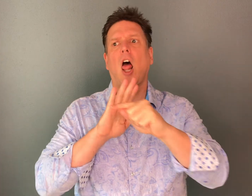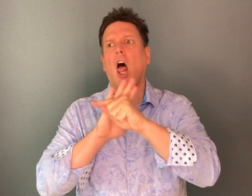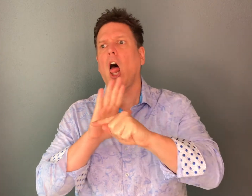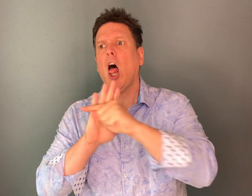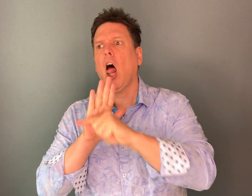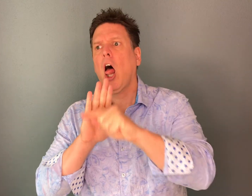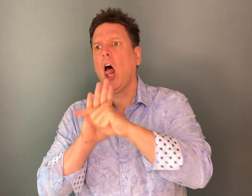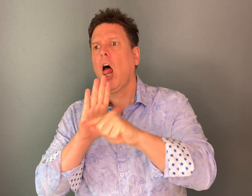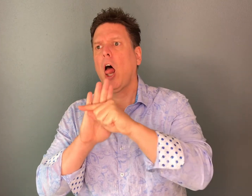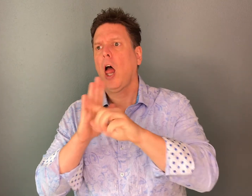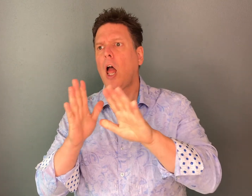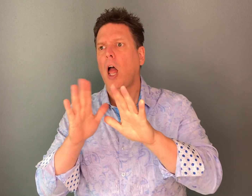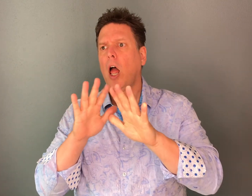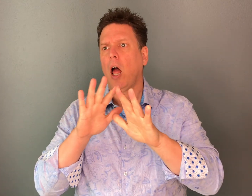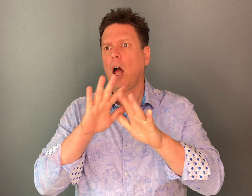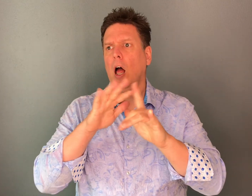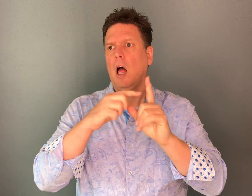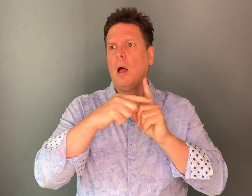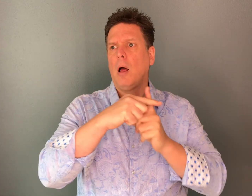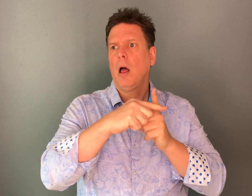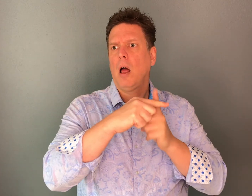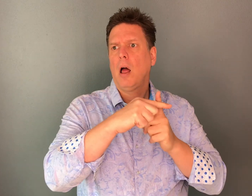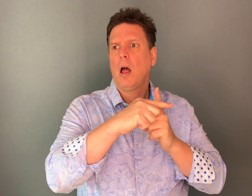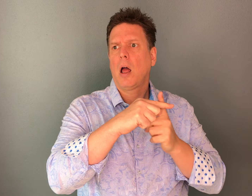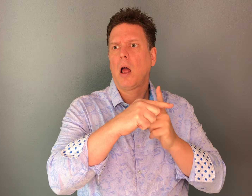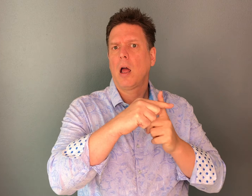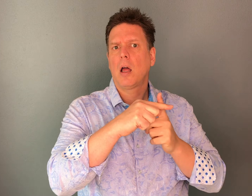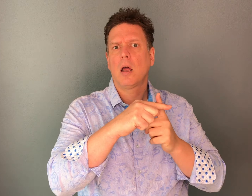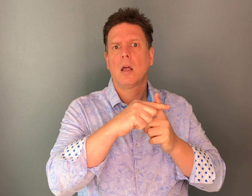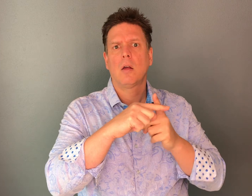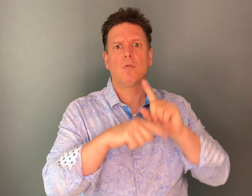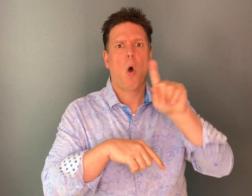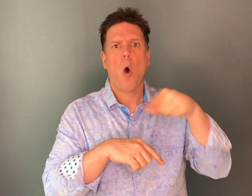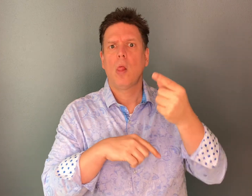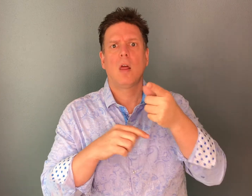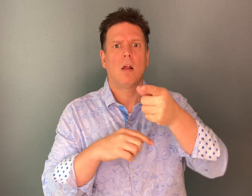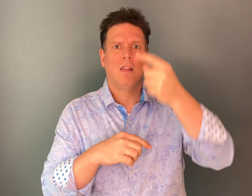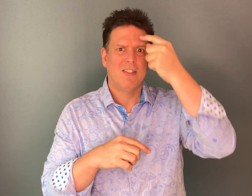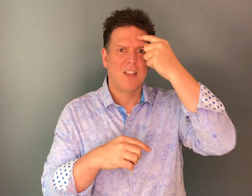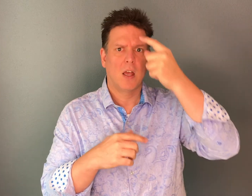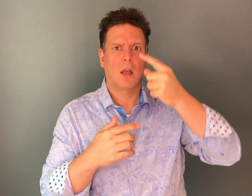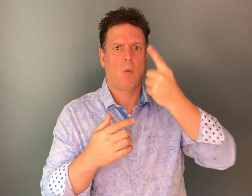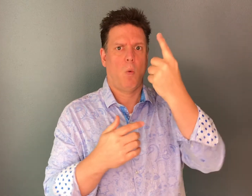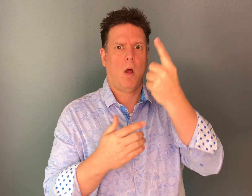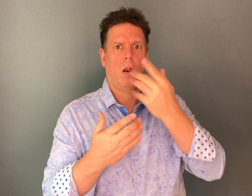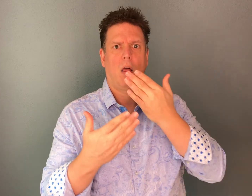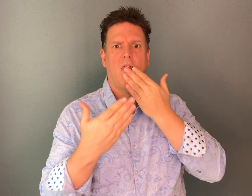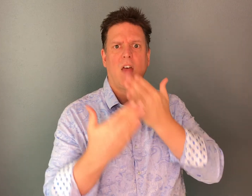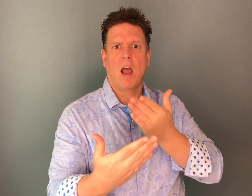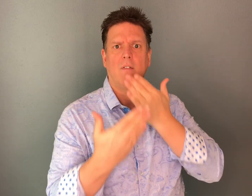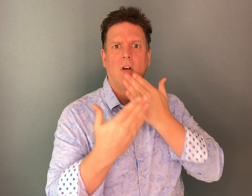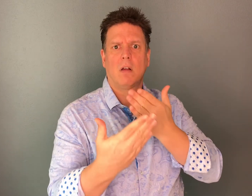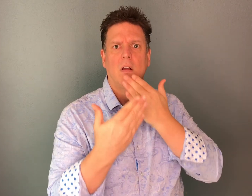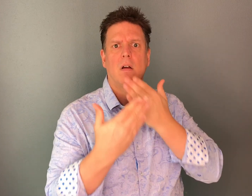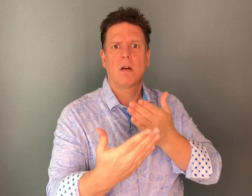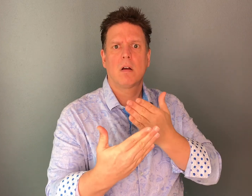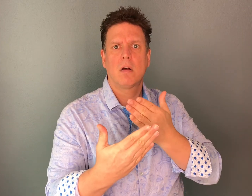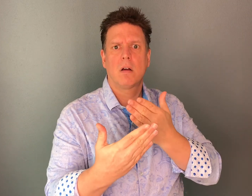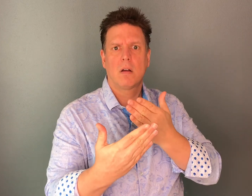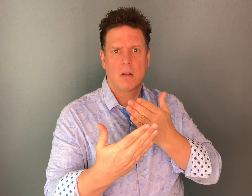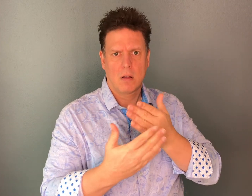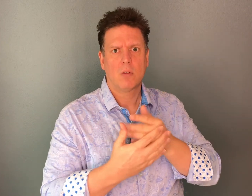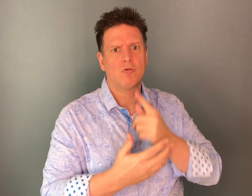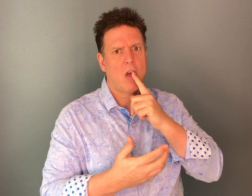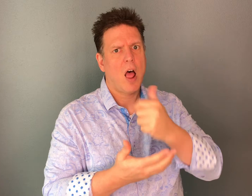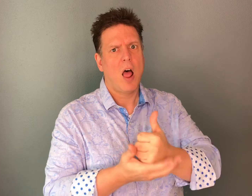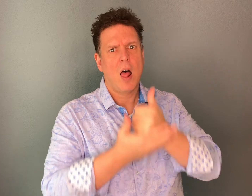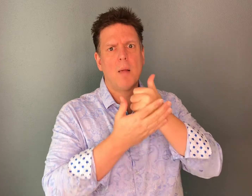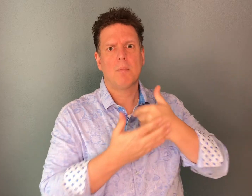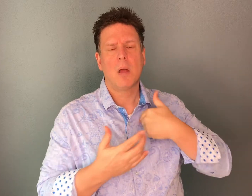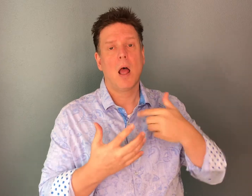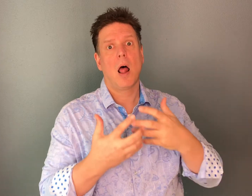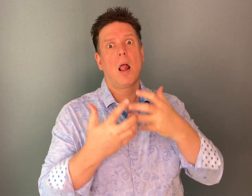it changes your attitude over time. Just changing the one thing in your life.